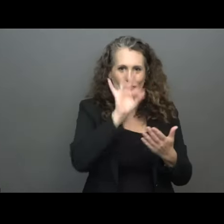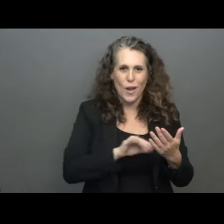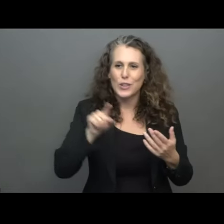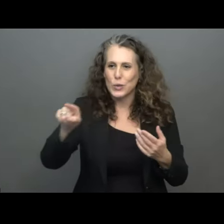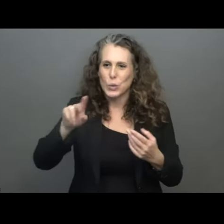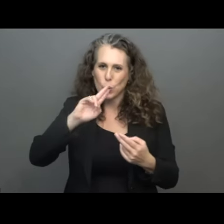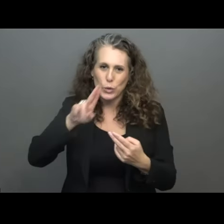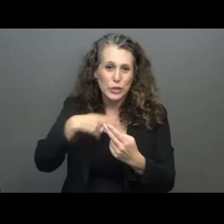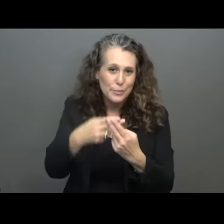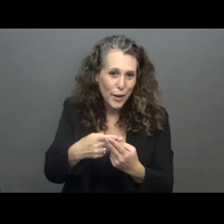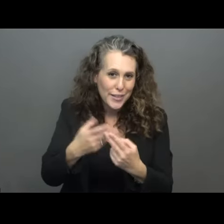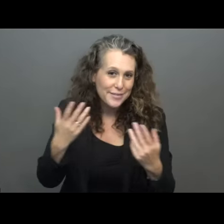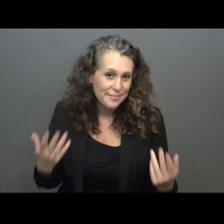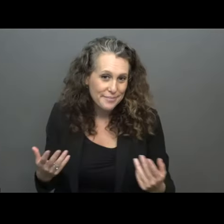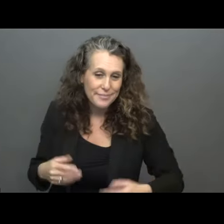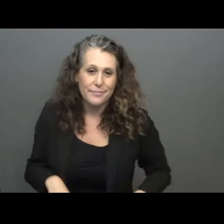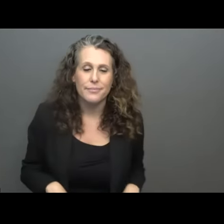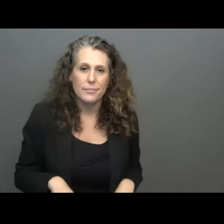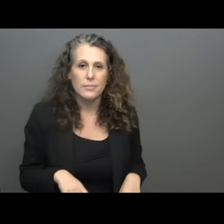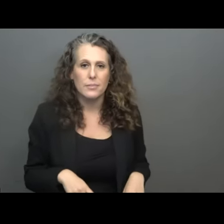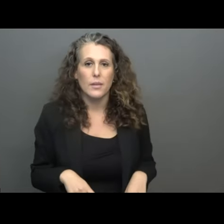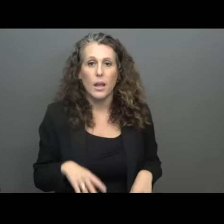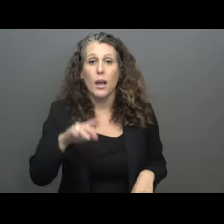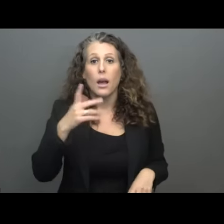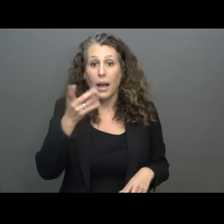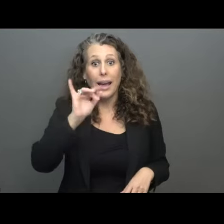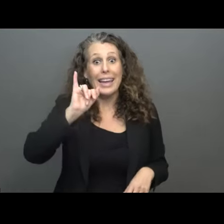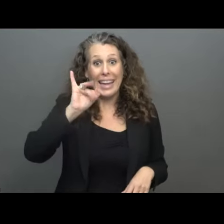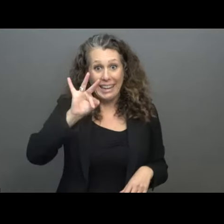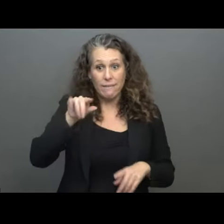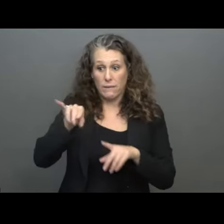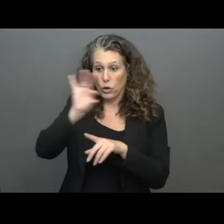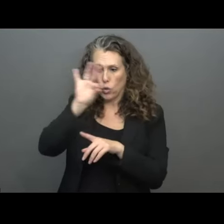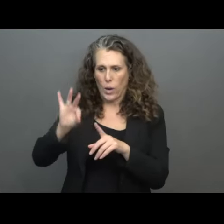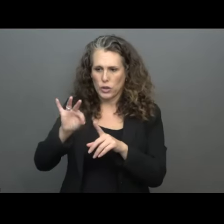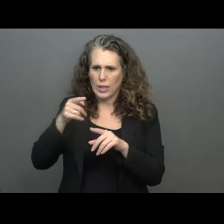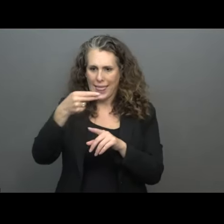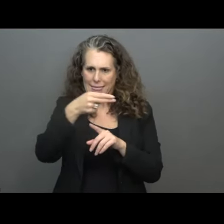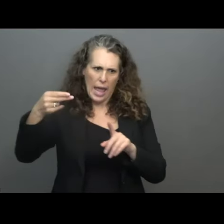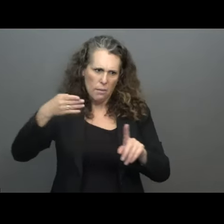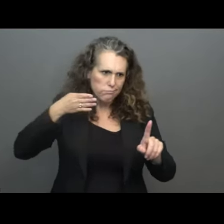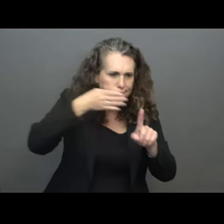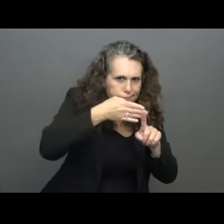a intended that anyone in specific, I will 14:06:26 direct that as well, and speakers